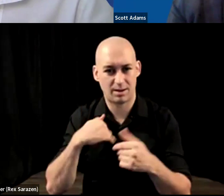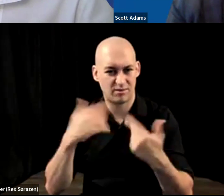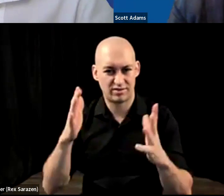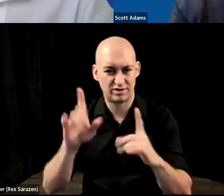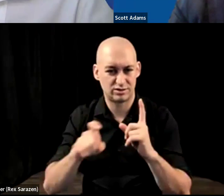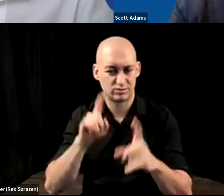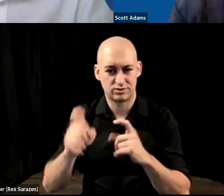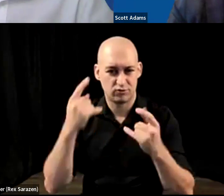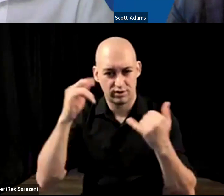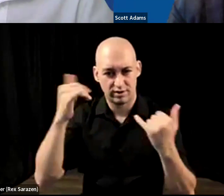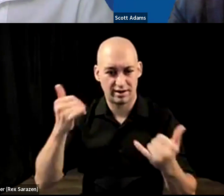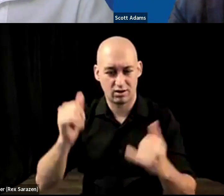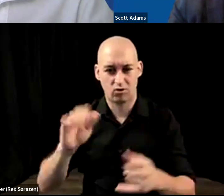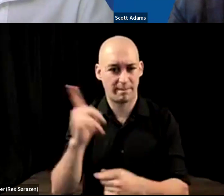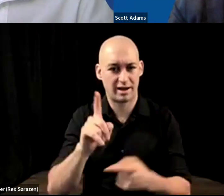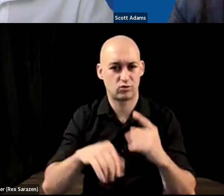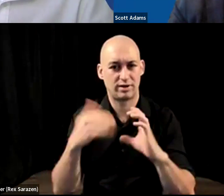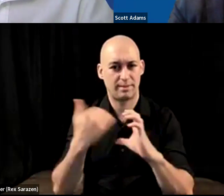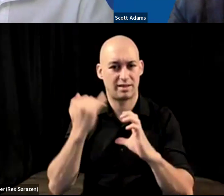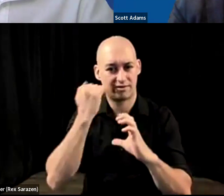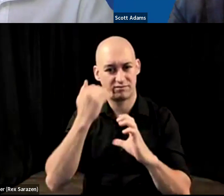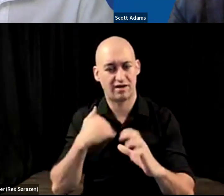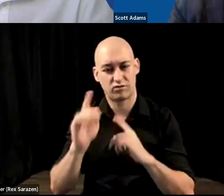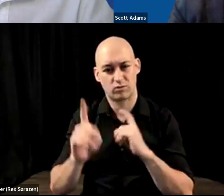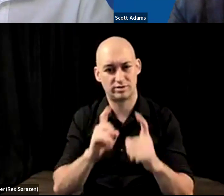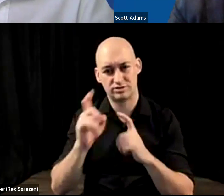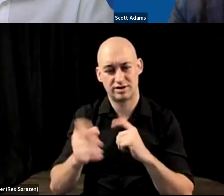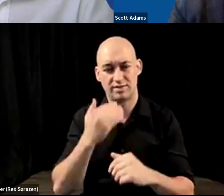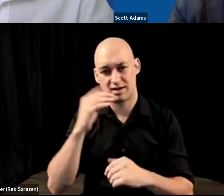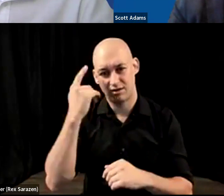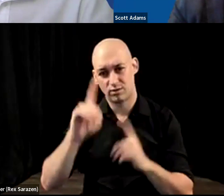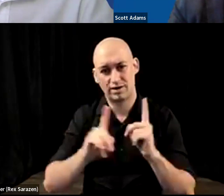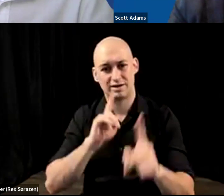back in email if I have any more questions. But thank you guys for answering my questions today.